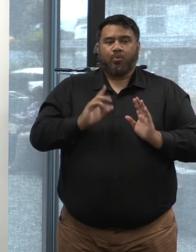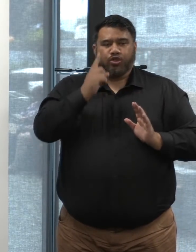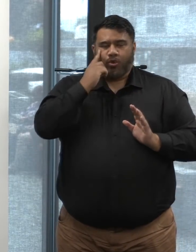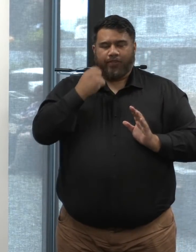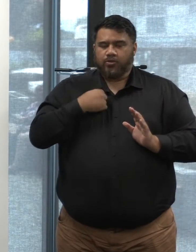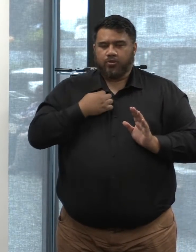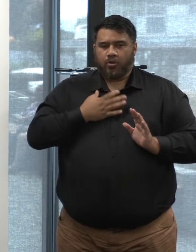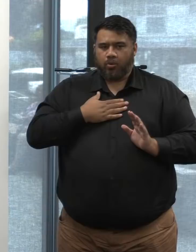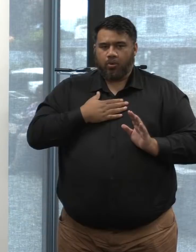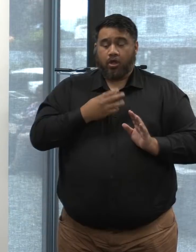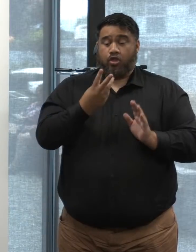are facing widespread full stop